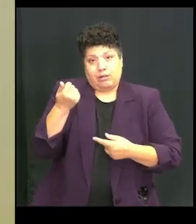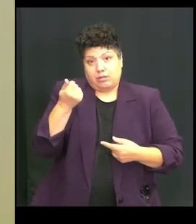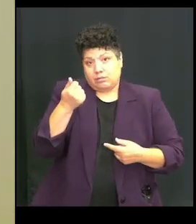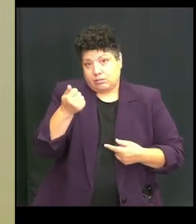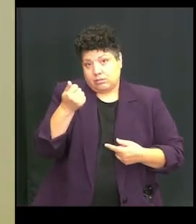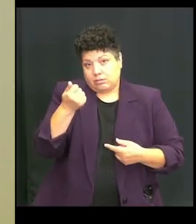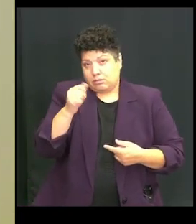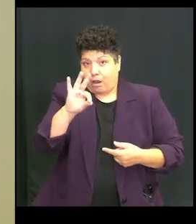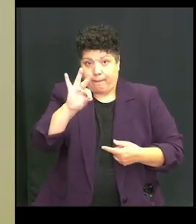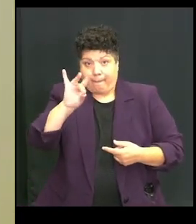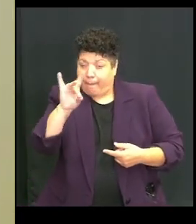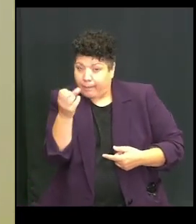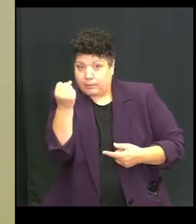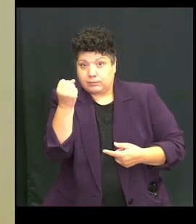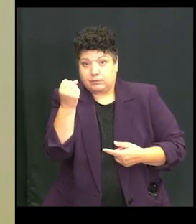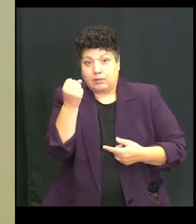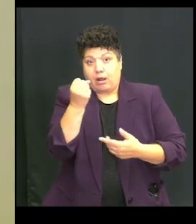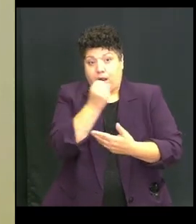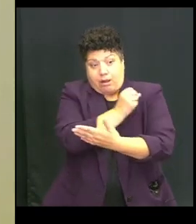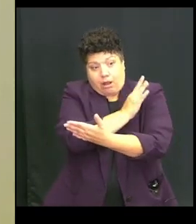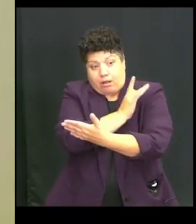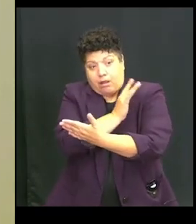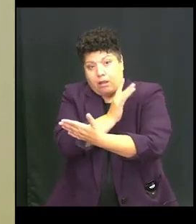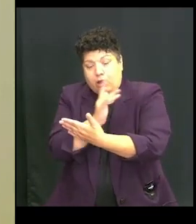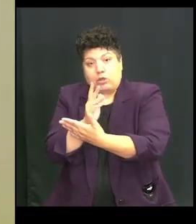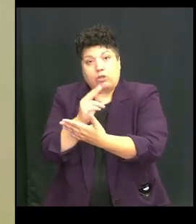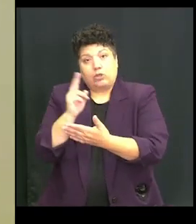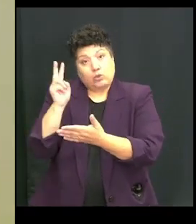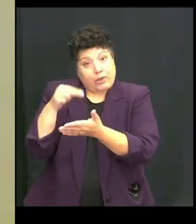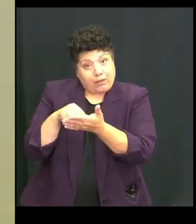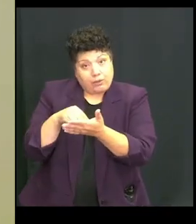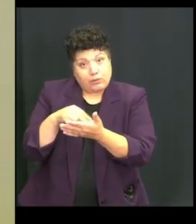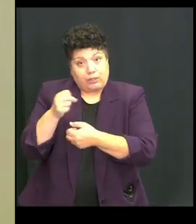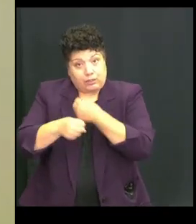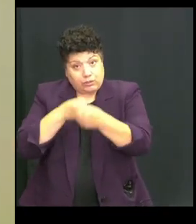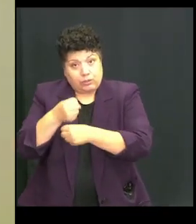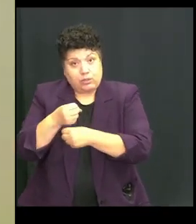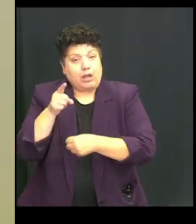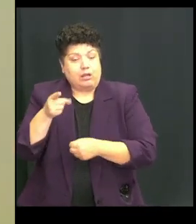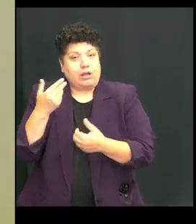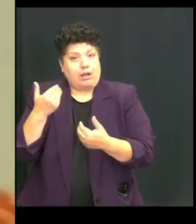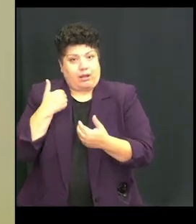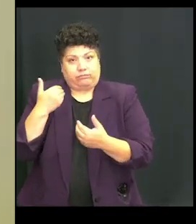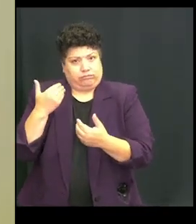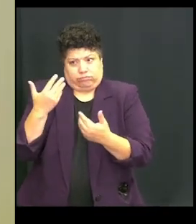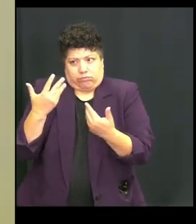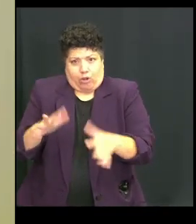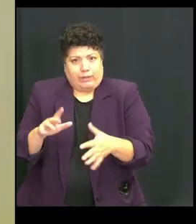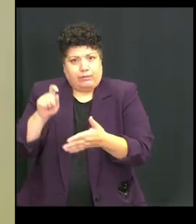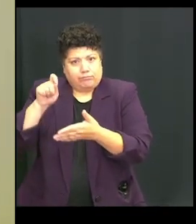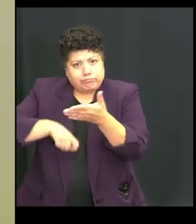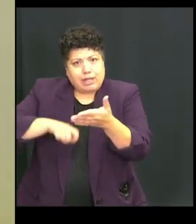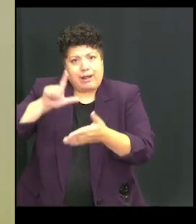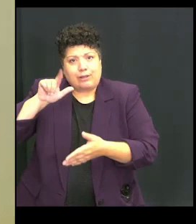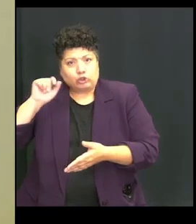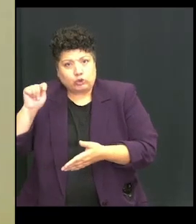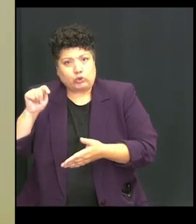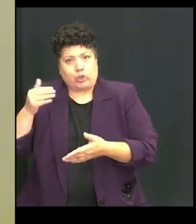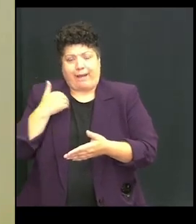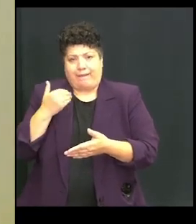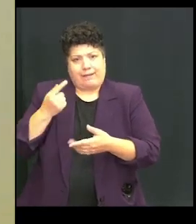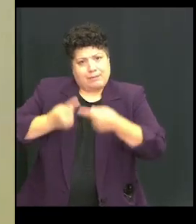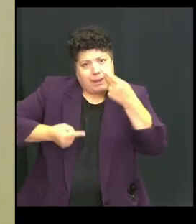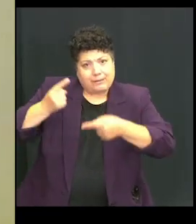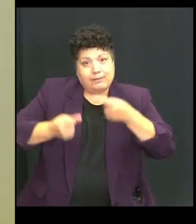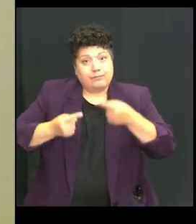there was already this huge literature on polarization and fierce debates going on. Is it polarizing?